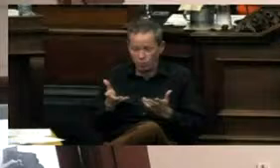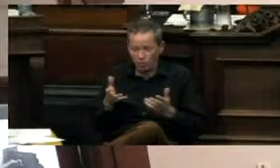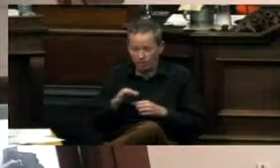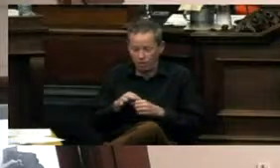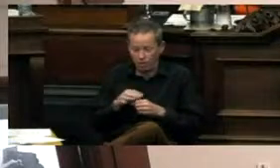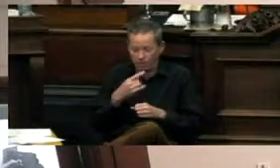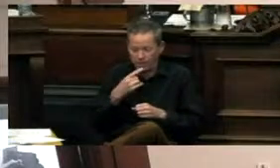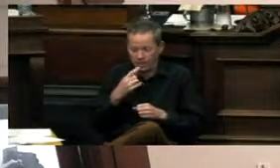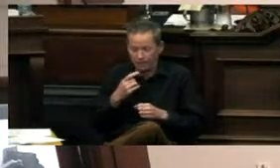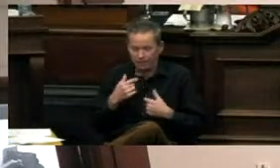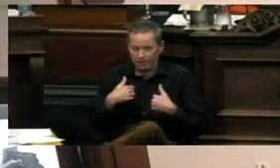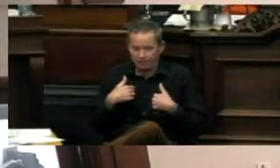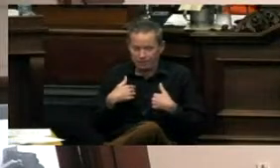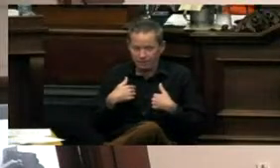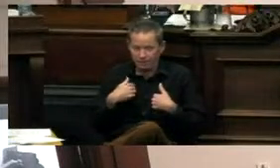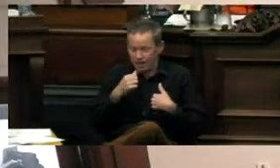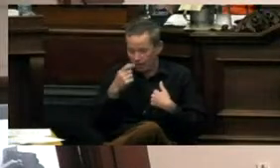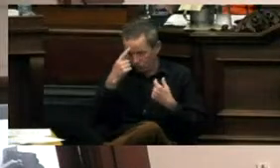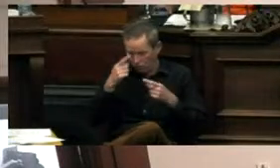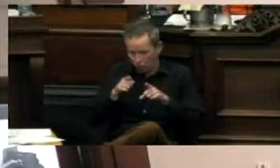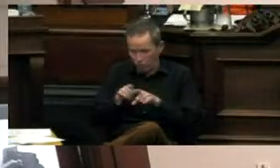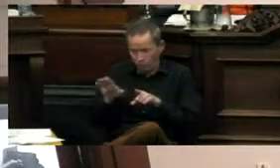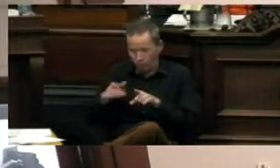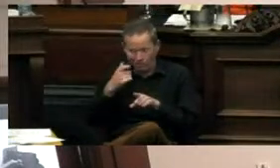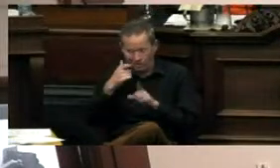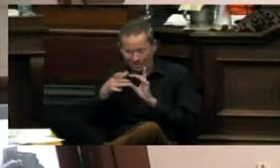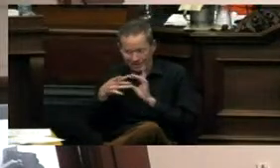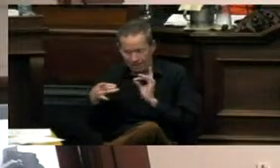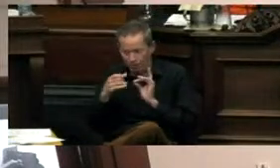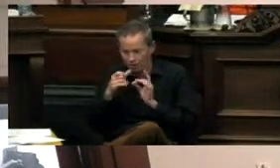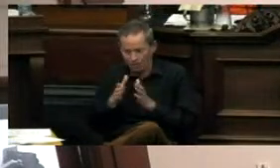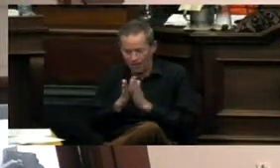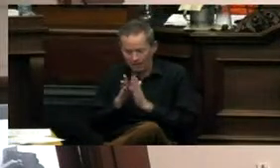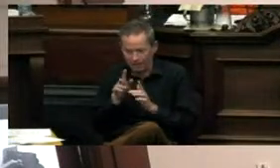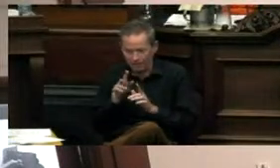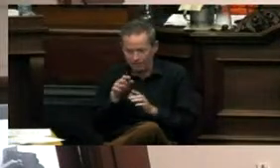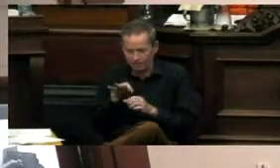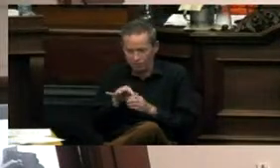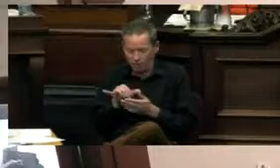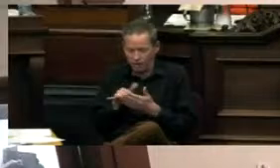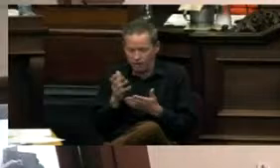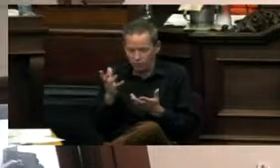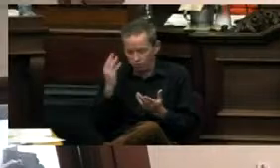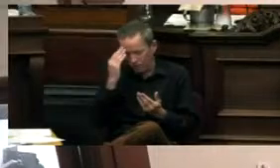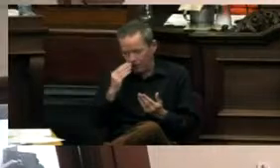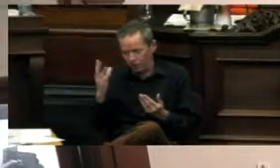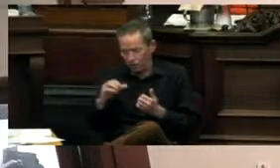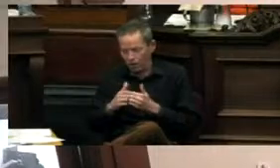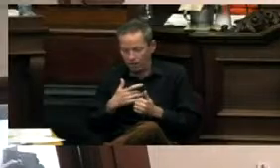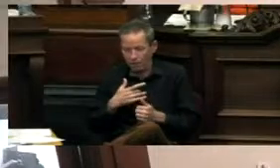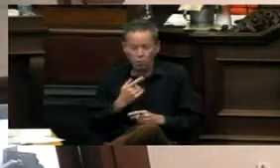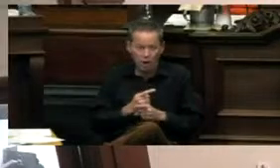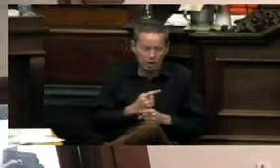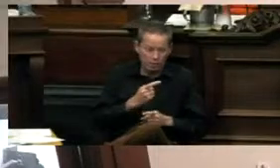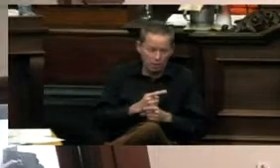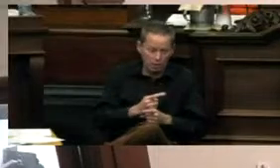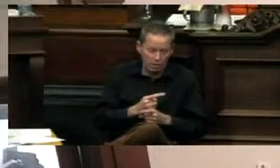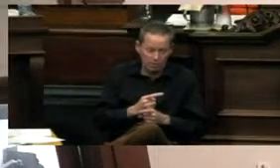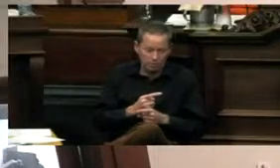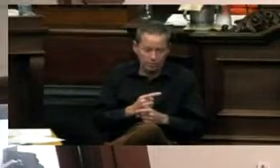different way than I think having eight is. So I'm vote the way you want to vote on this. I'm just saying I'm not I'm not